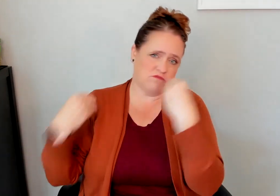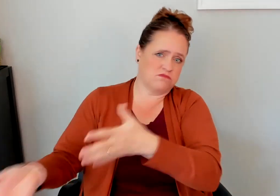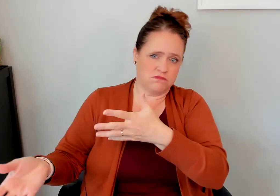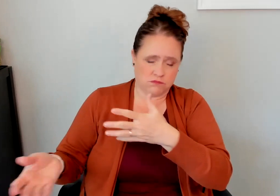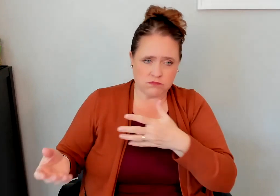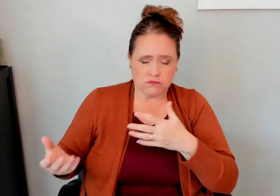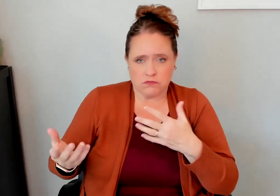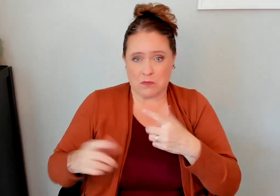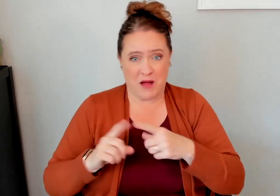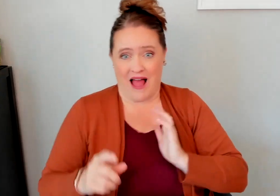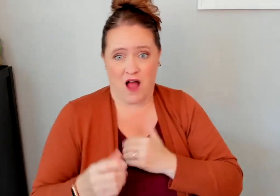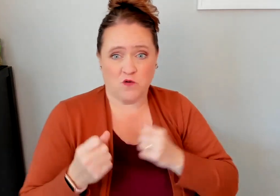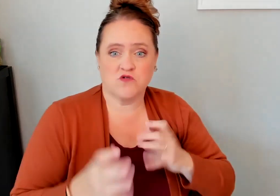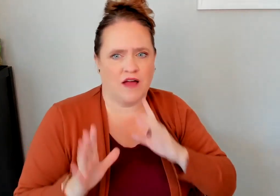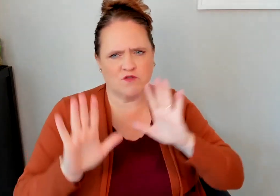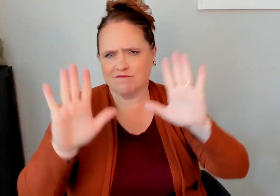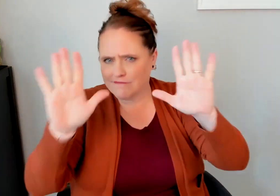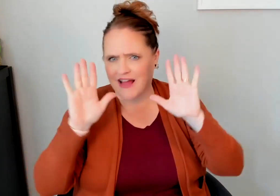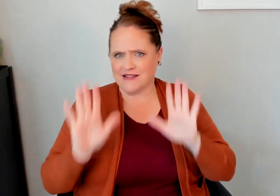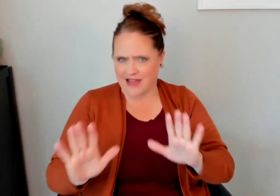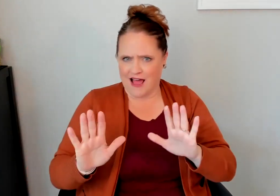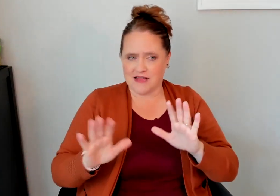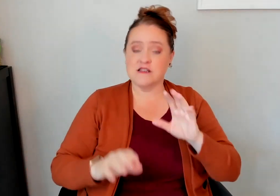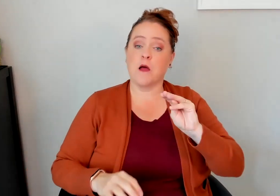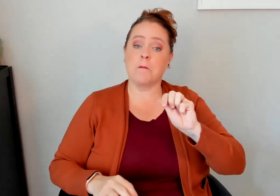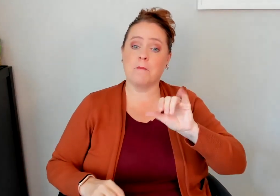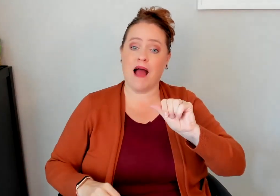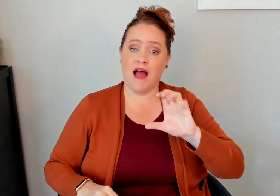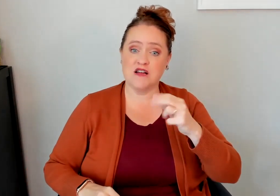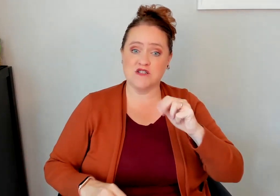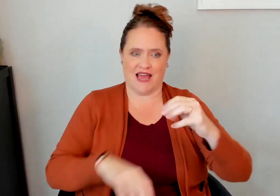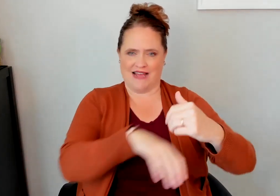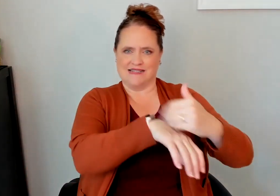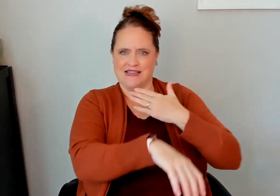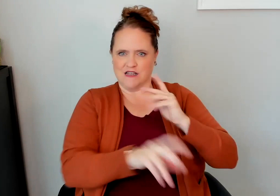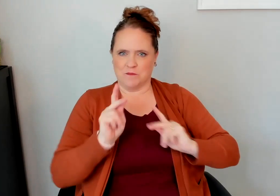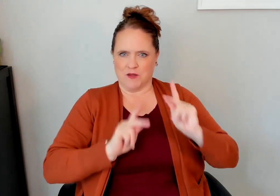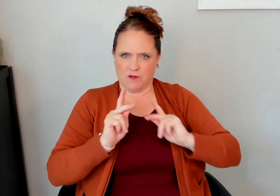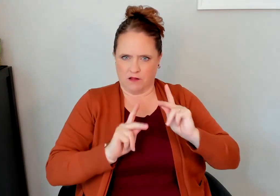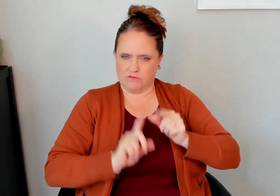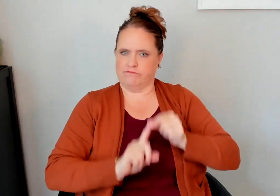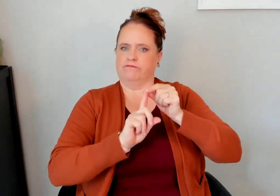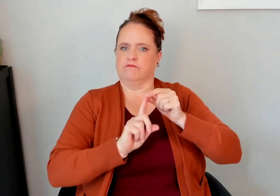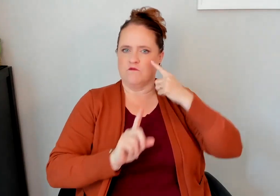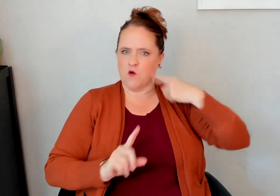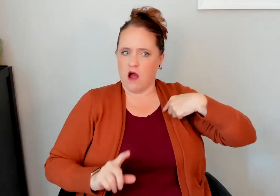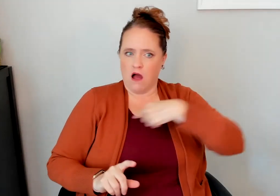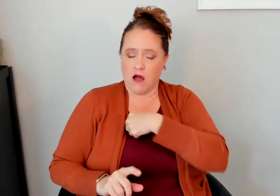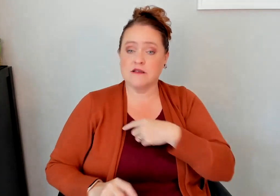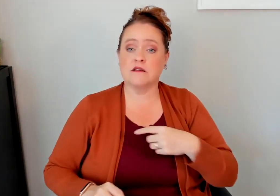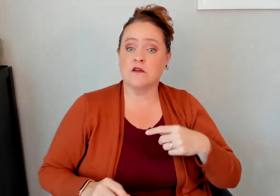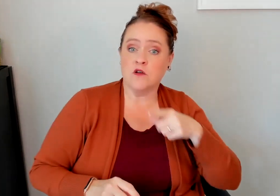about a bumpy ride may have had a careless driver, but maya chan sends a taxi to pick us up. i think